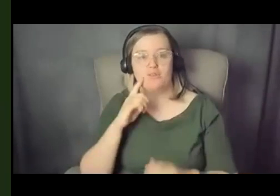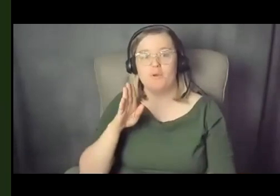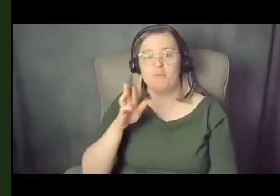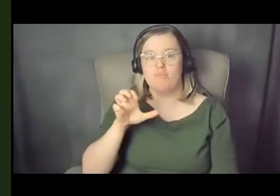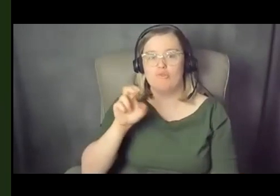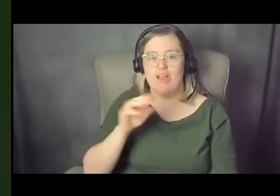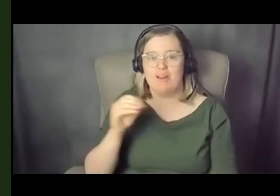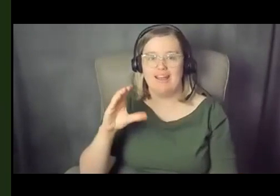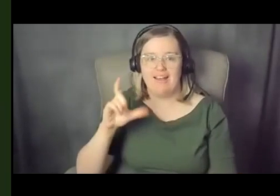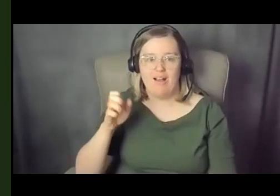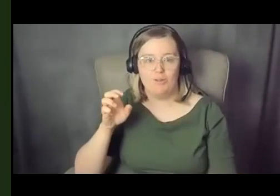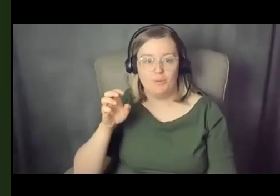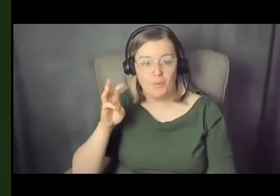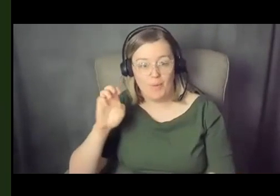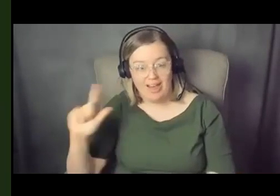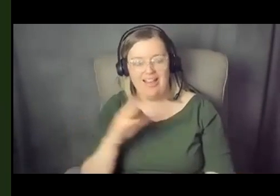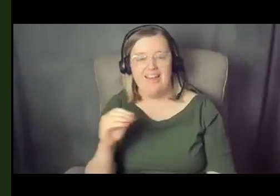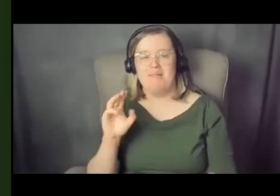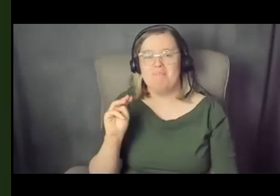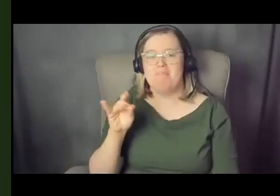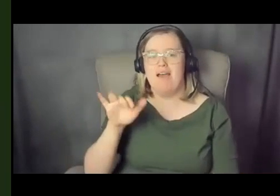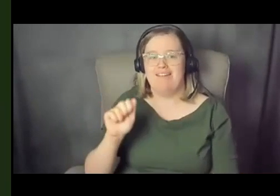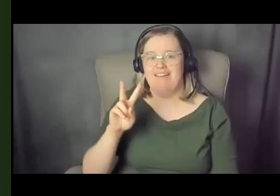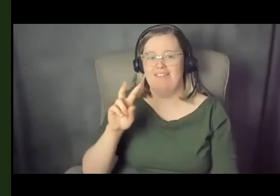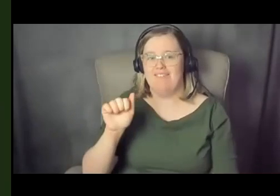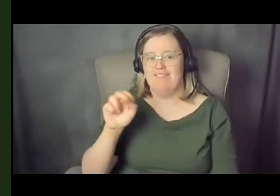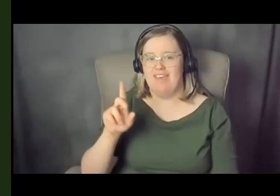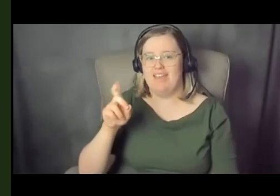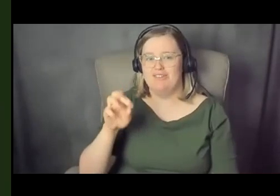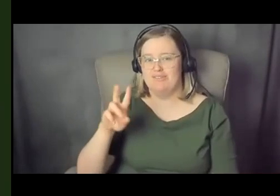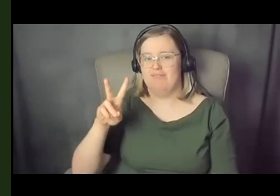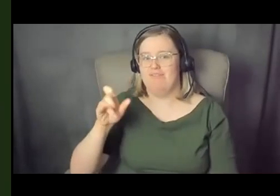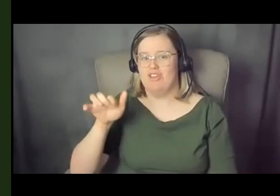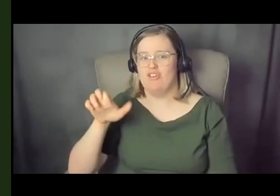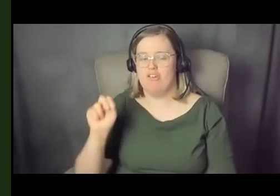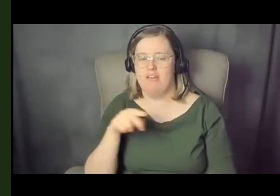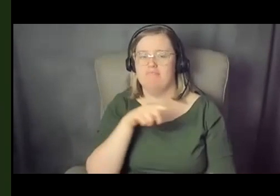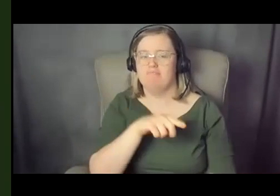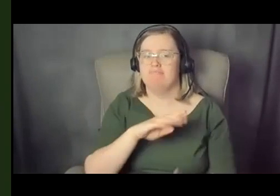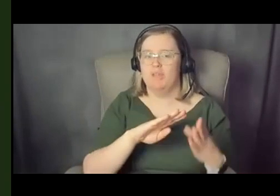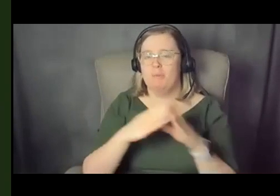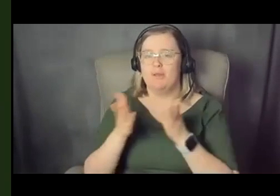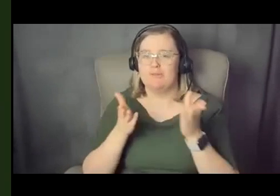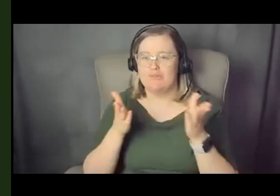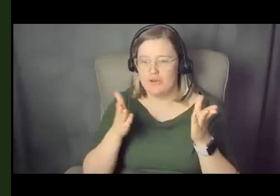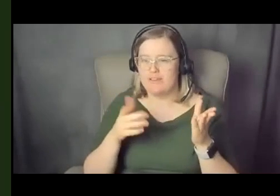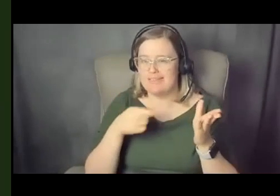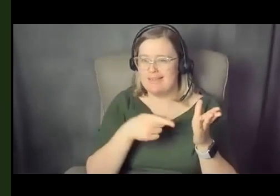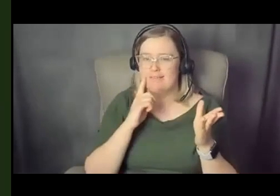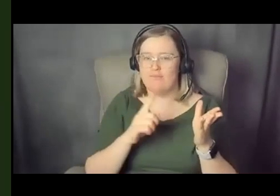Now I'm going to pass the virtual mic over to Liz Matson who will be introducing the project.